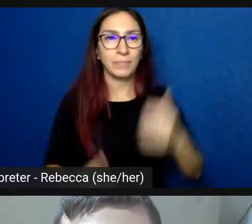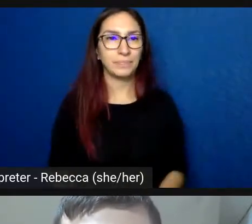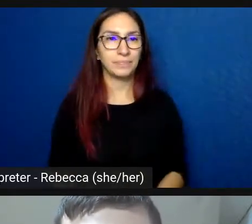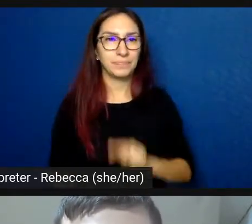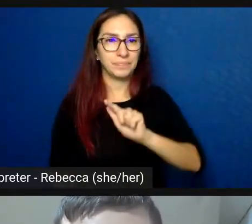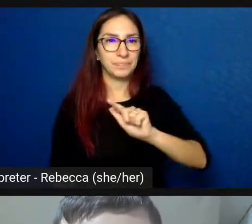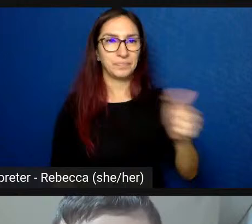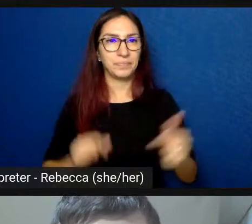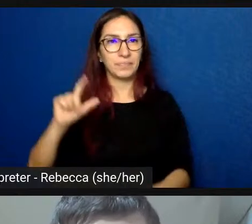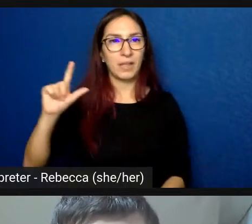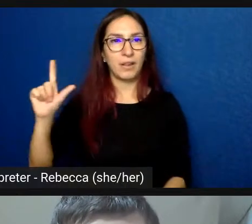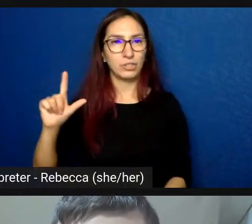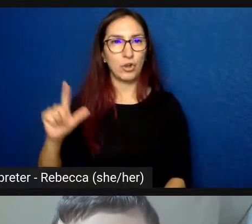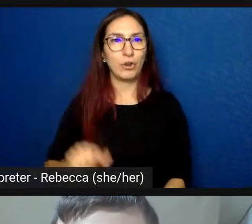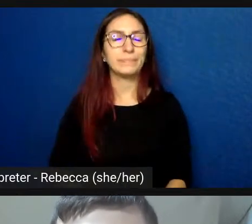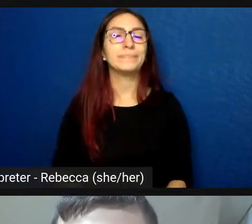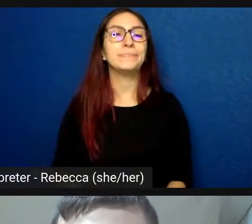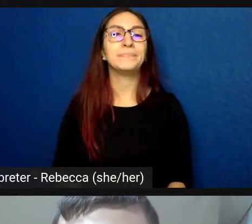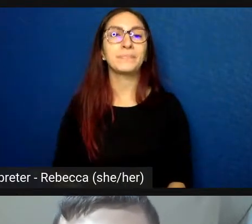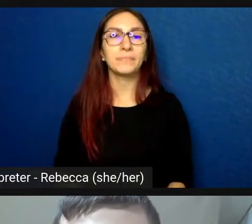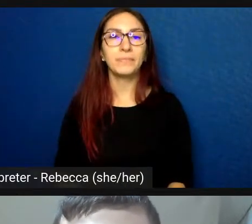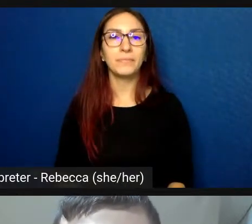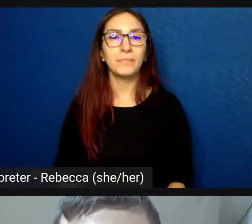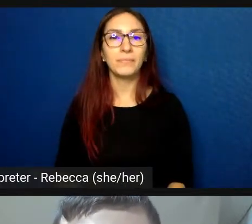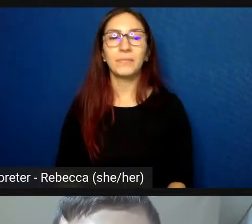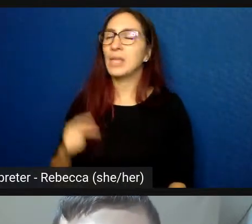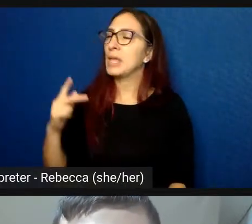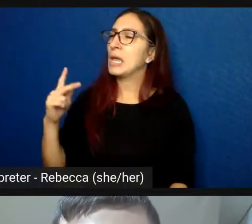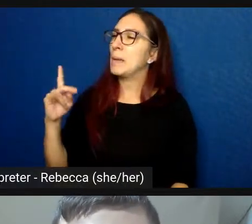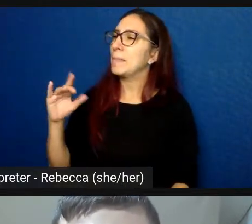because there are so many more observations that will come up as we go through it.